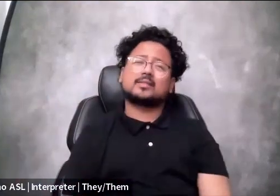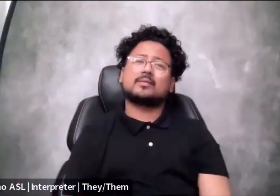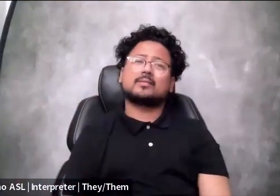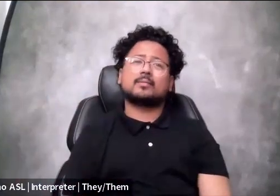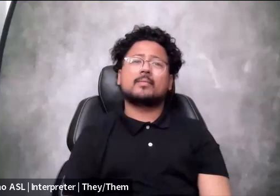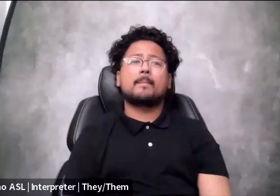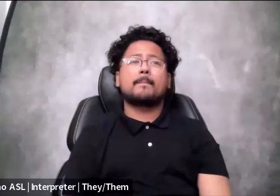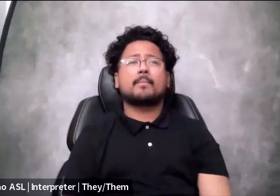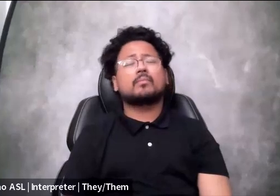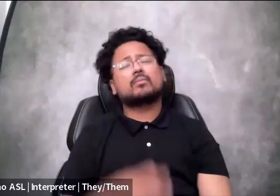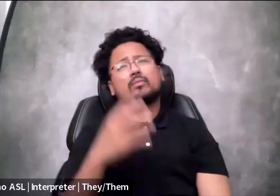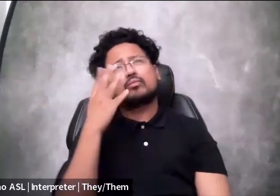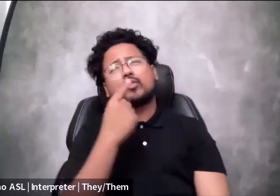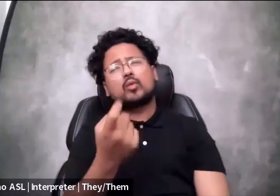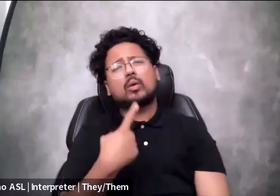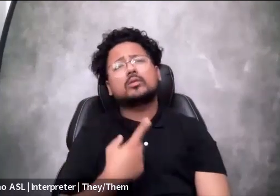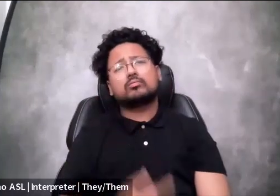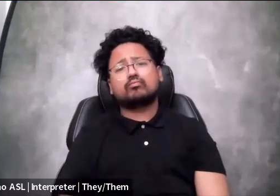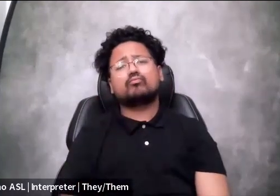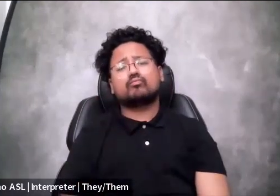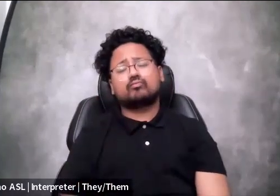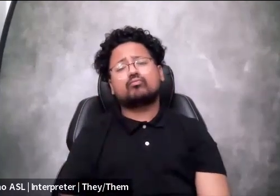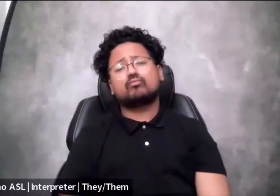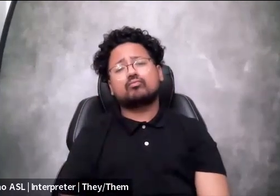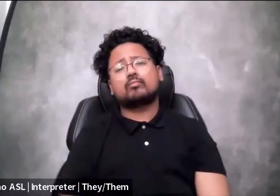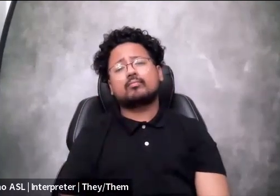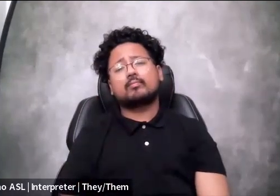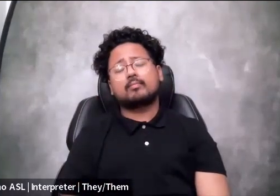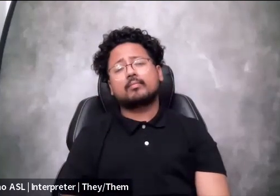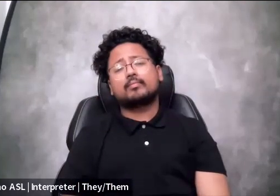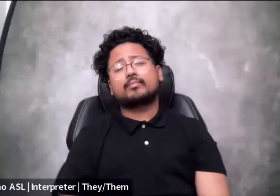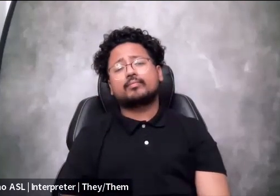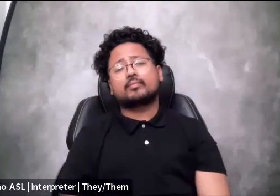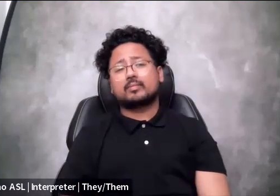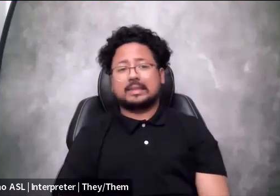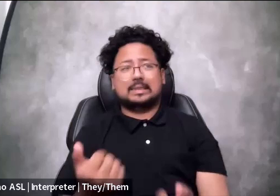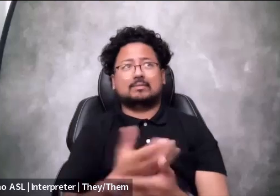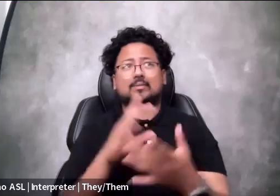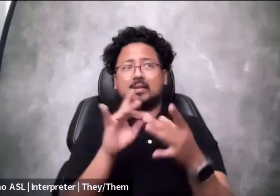That's a lovely question. I mean, you kind of did it by not talking about the banned books very much.